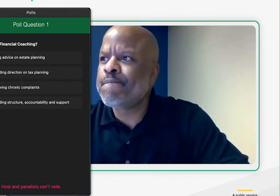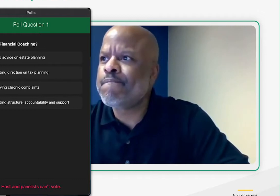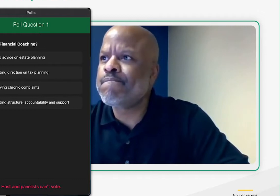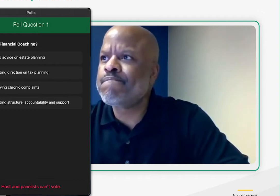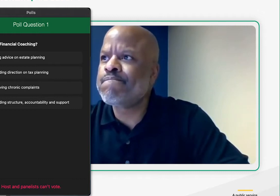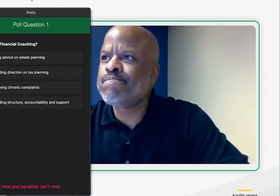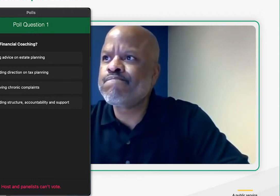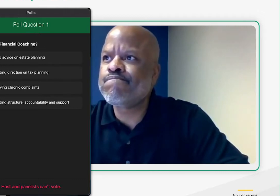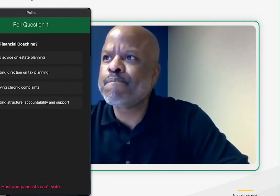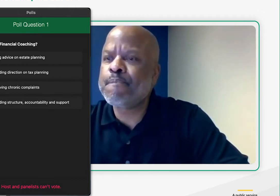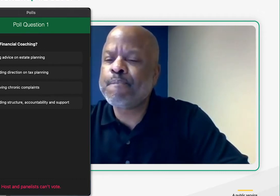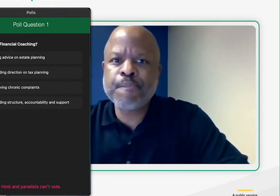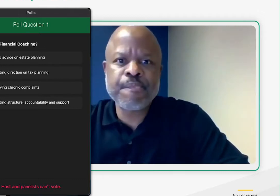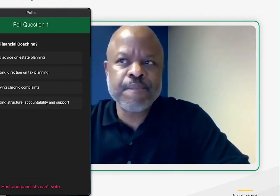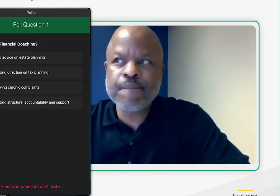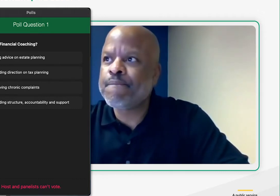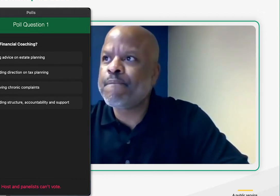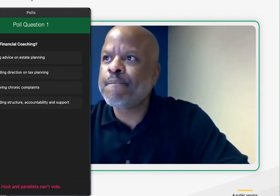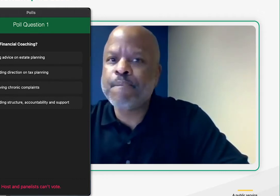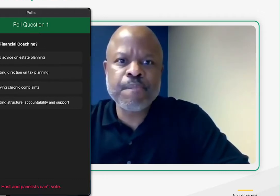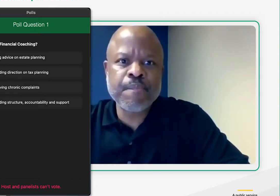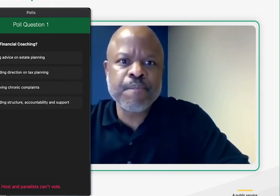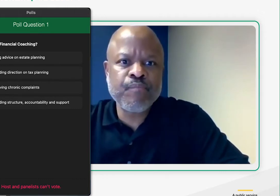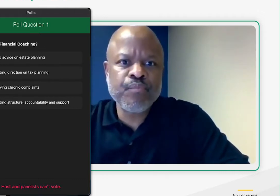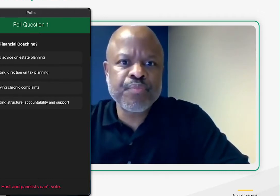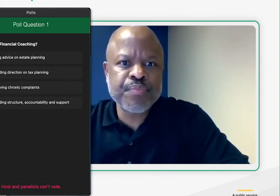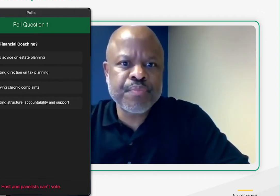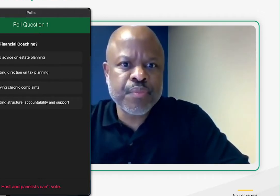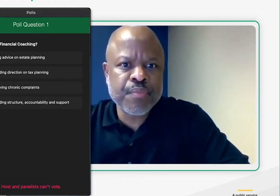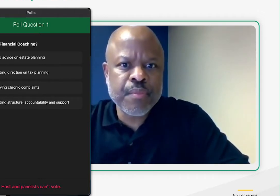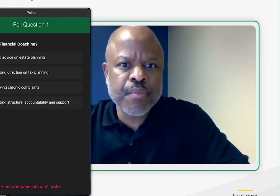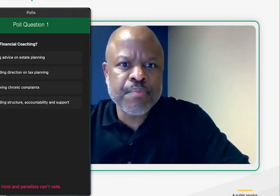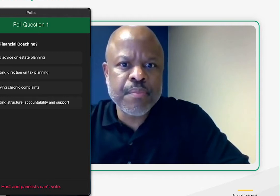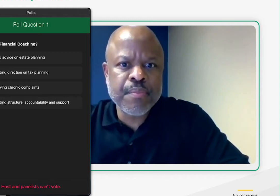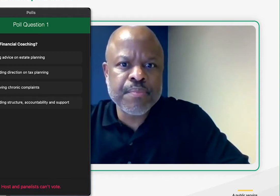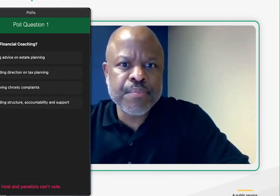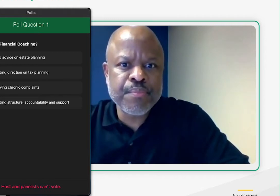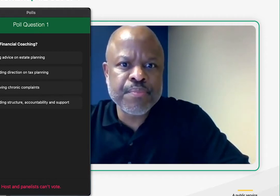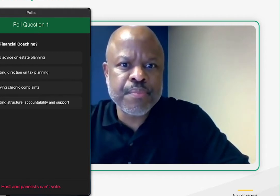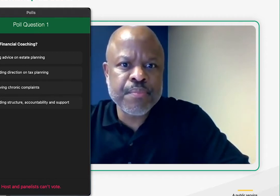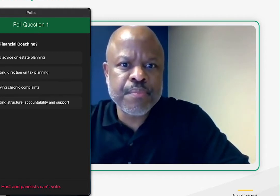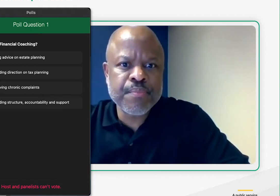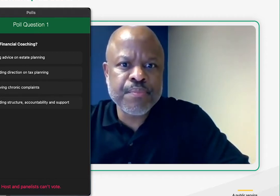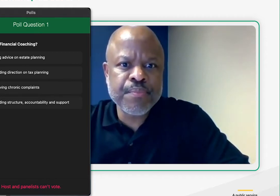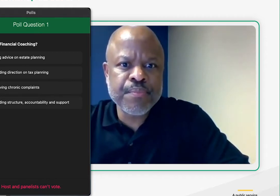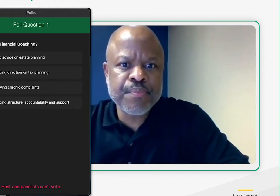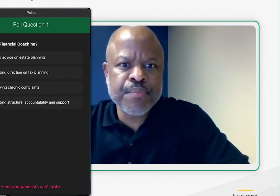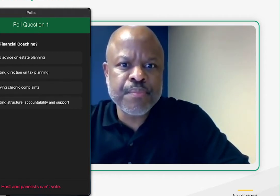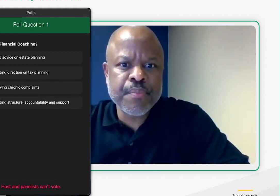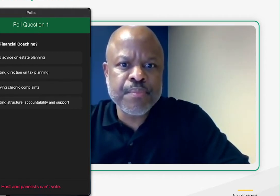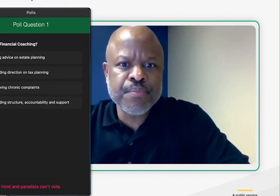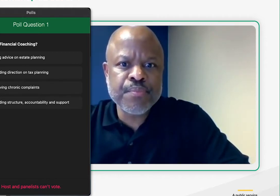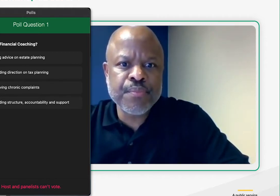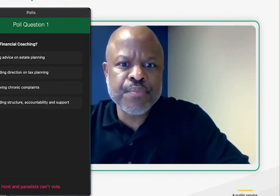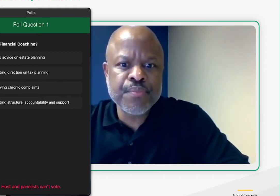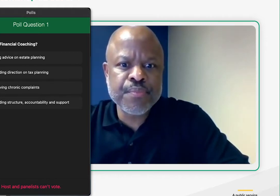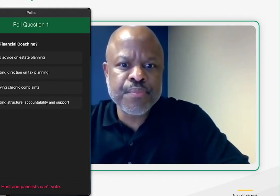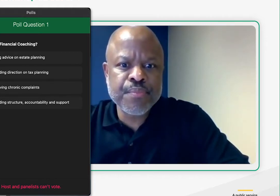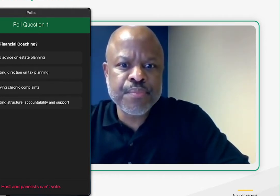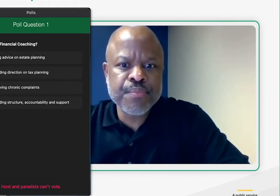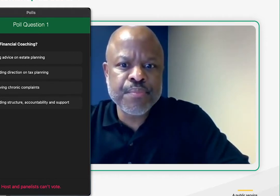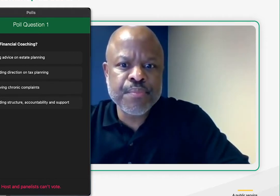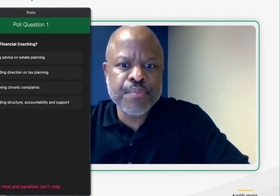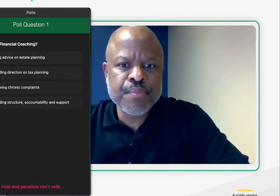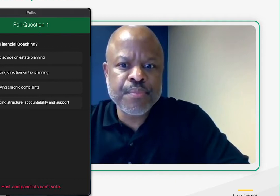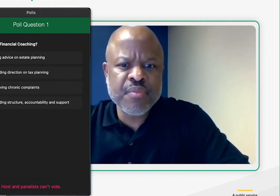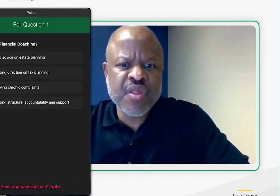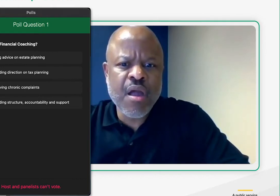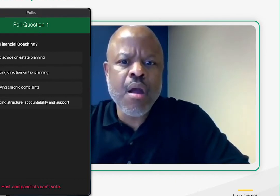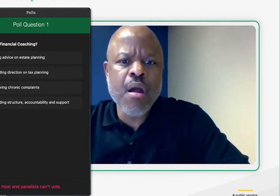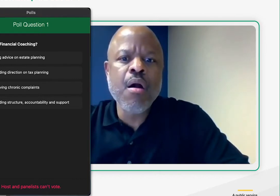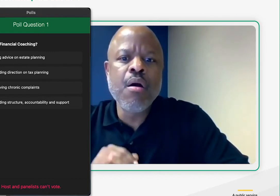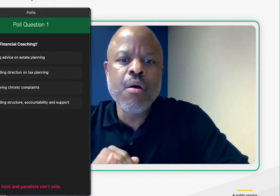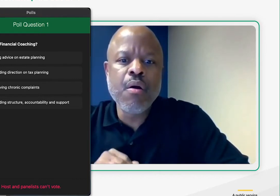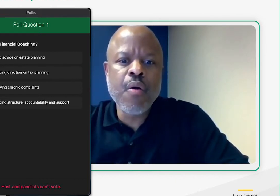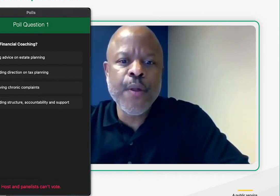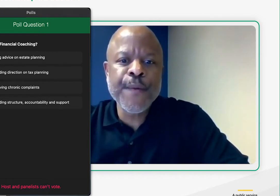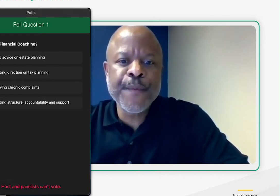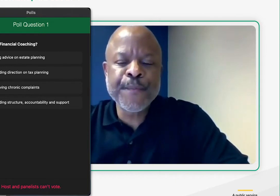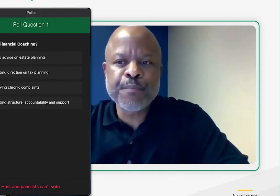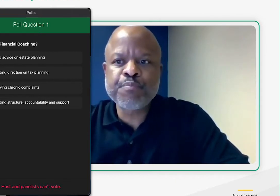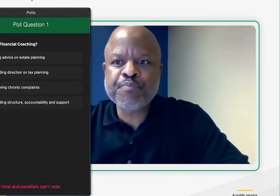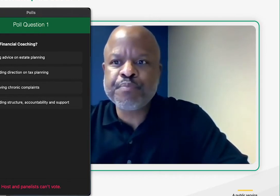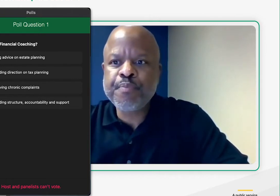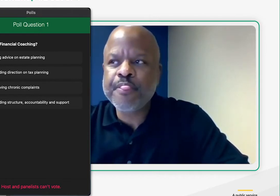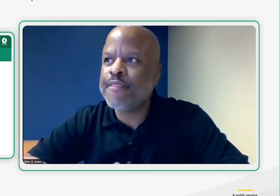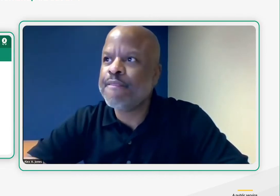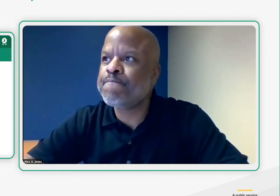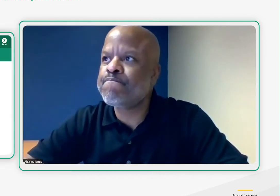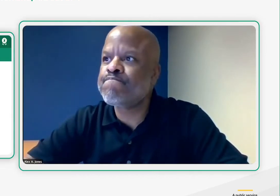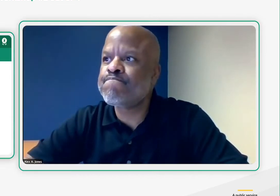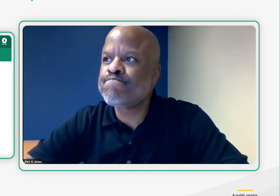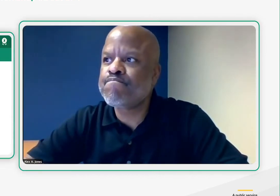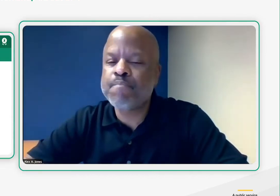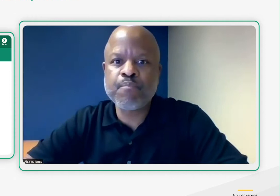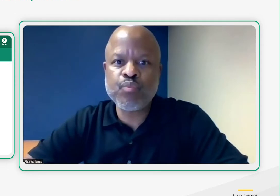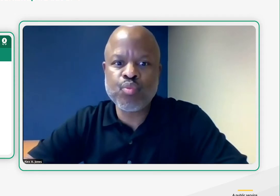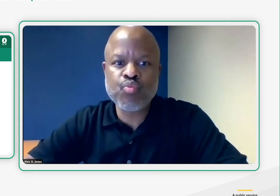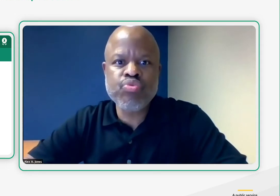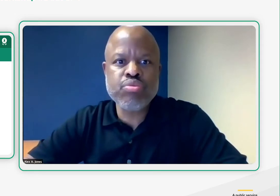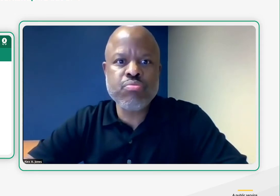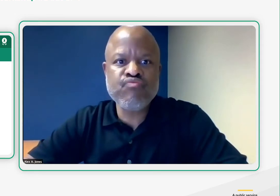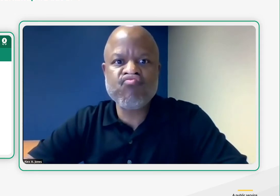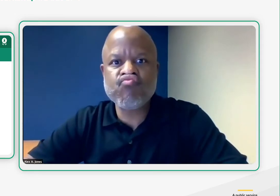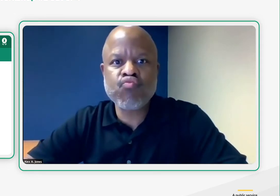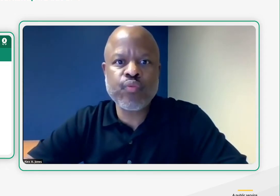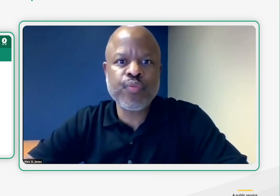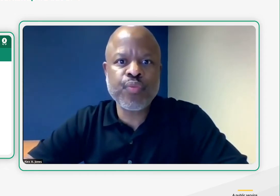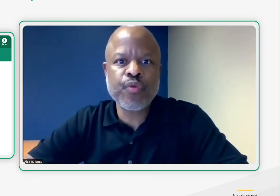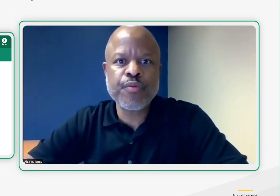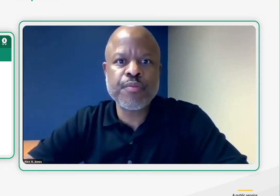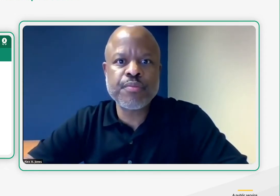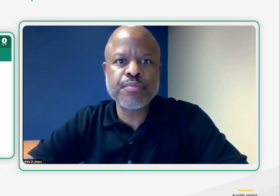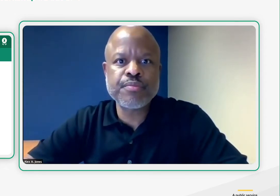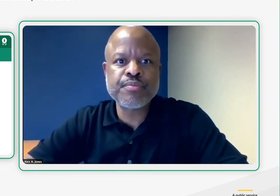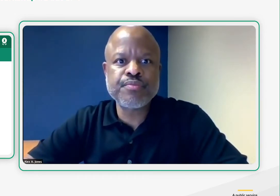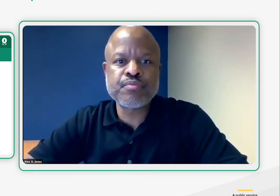[Poll question on screen.]